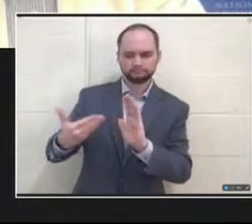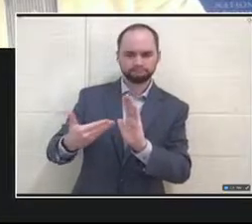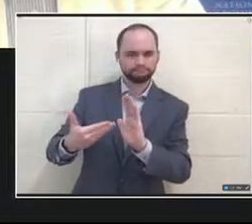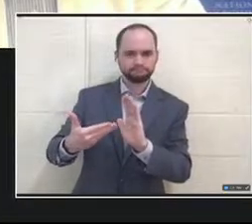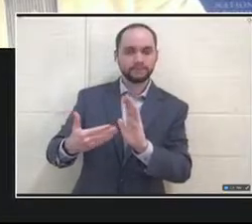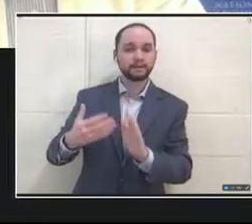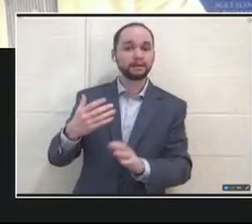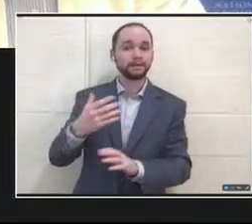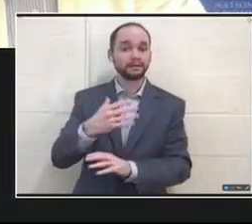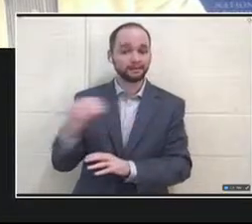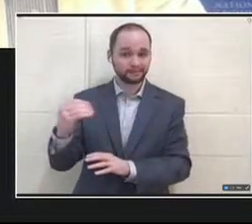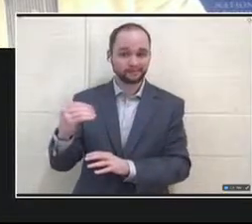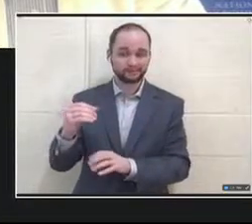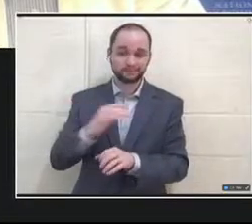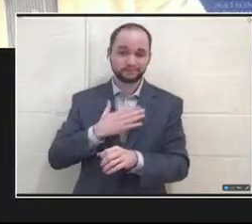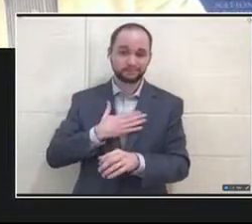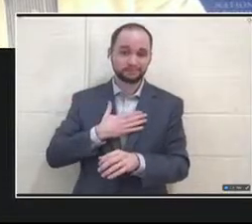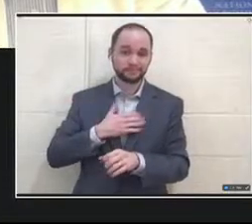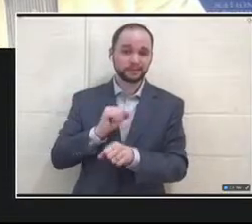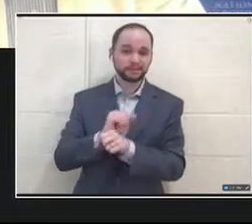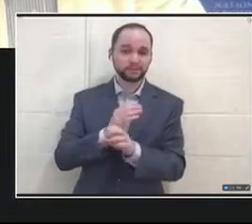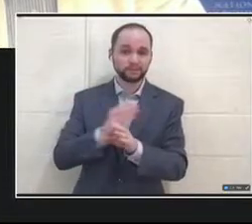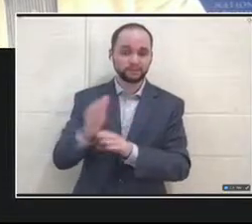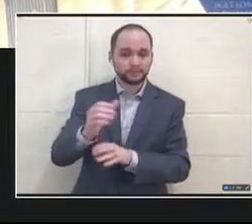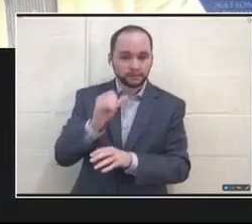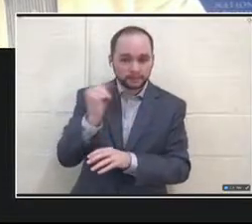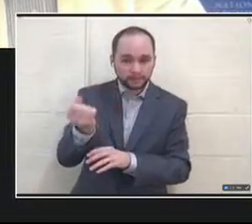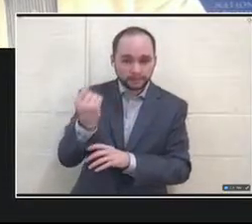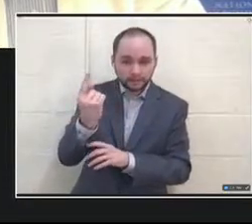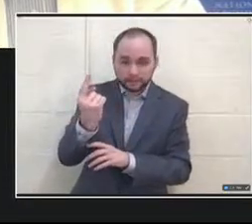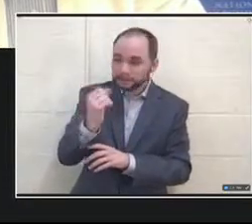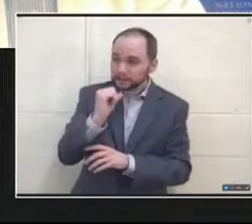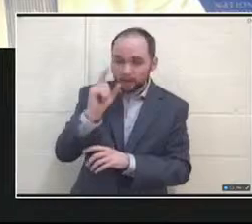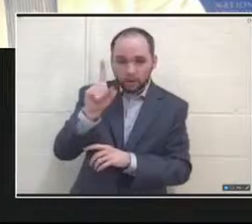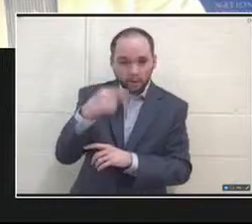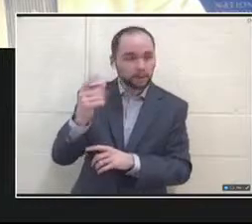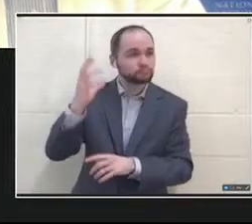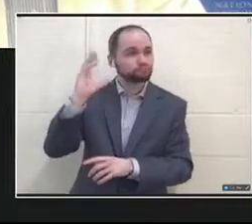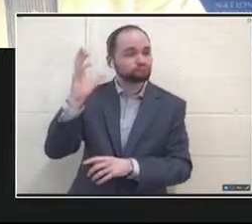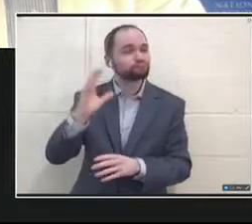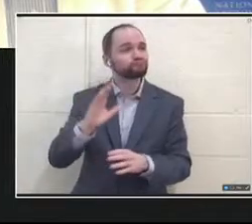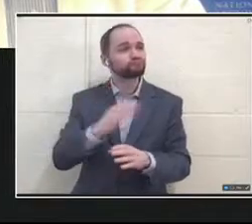but those around the world who would eventually hear and know the story of what happened